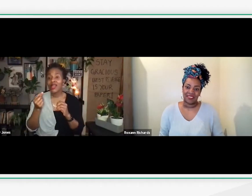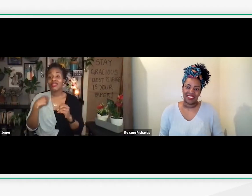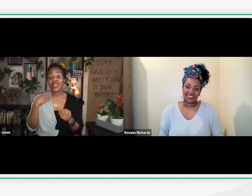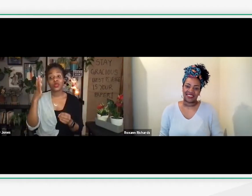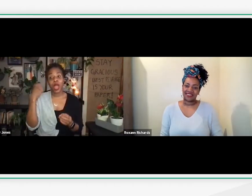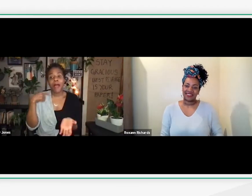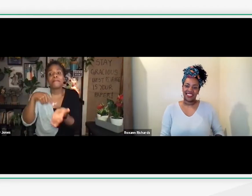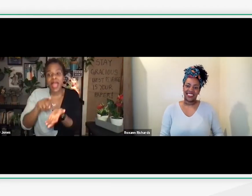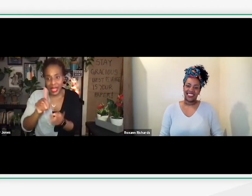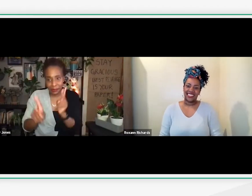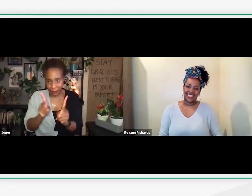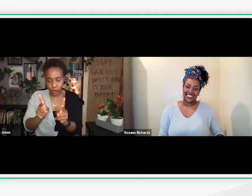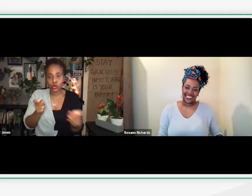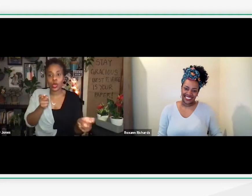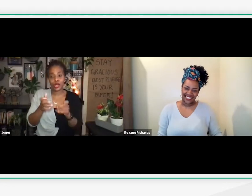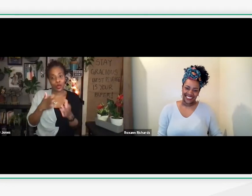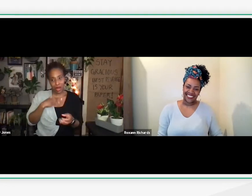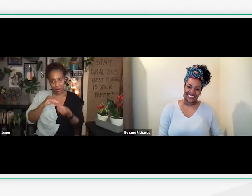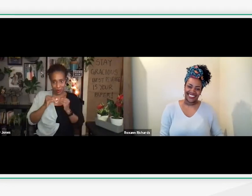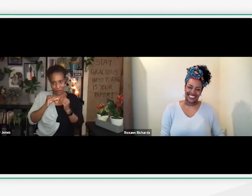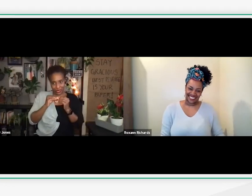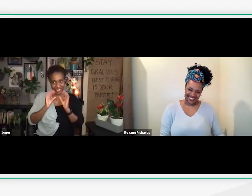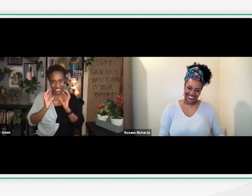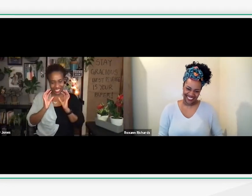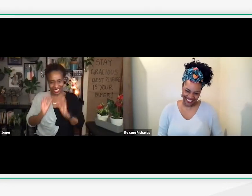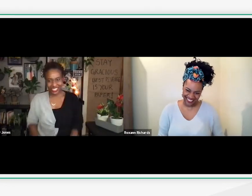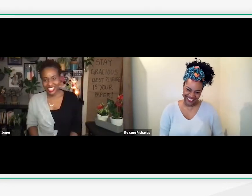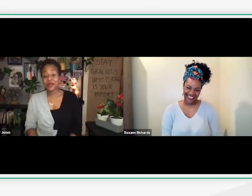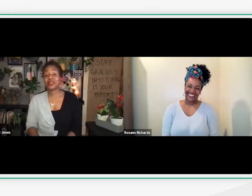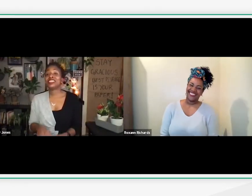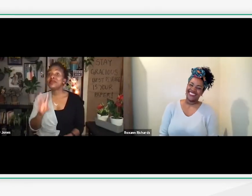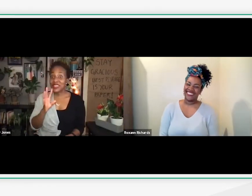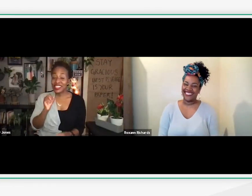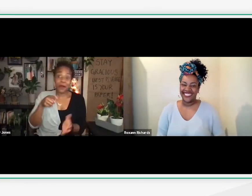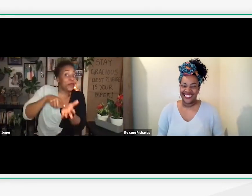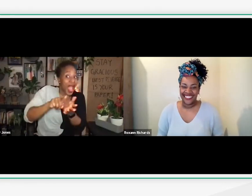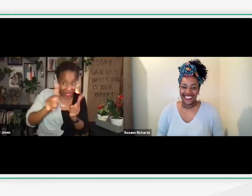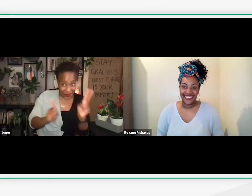that's why I pay people to handle my numbers!